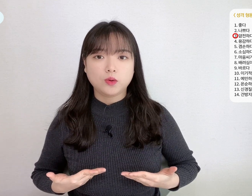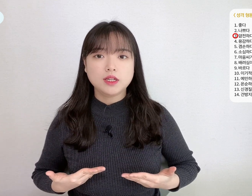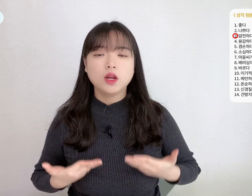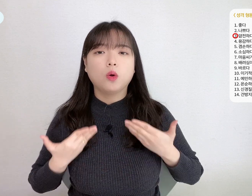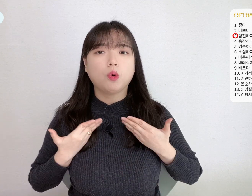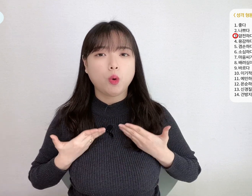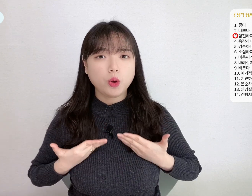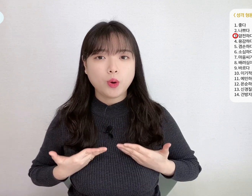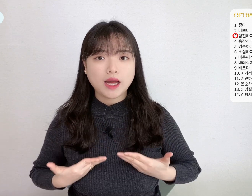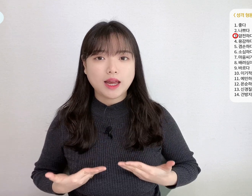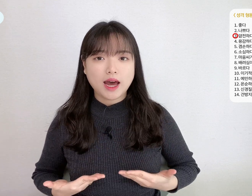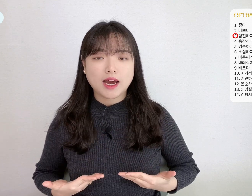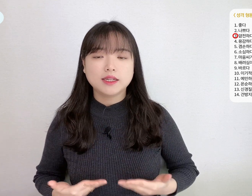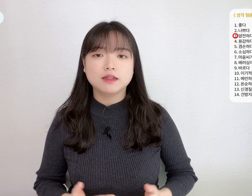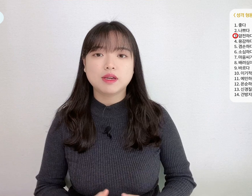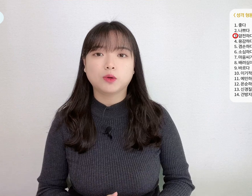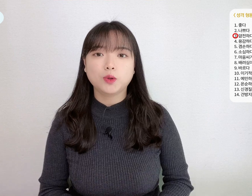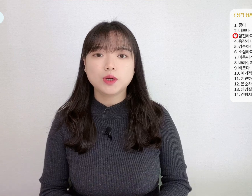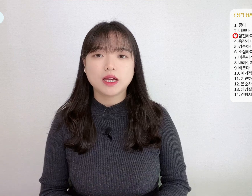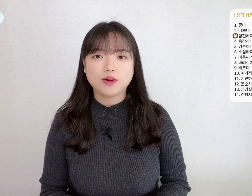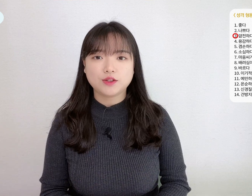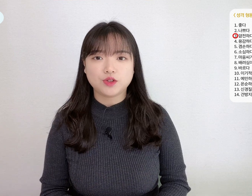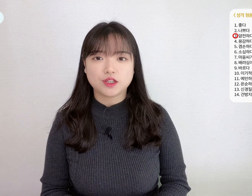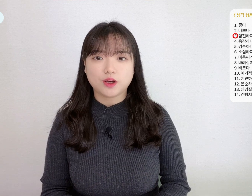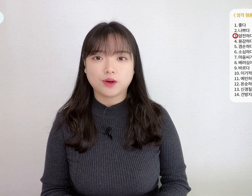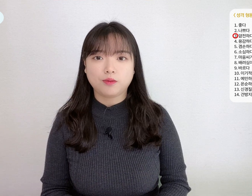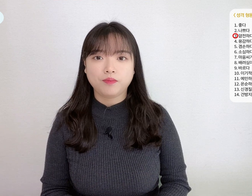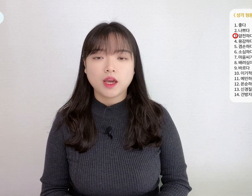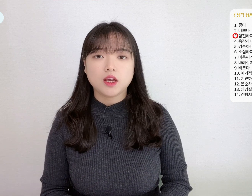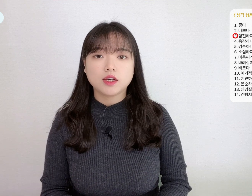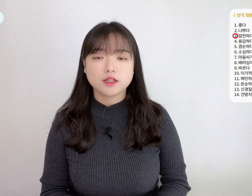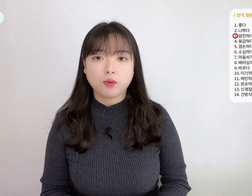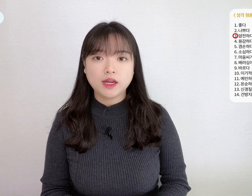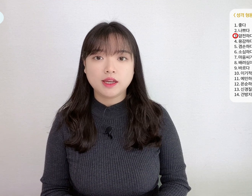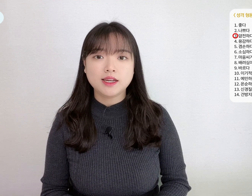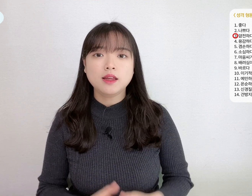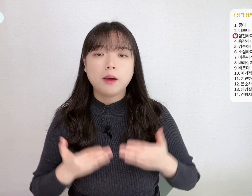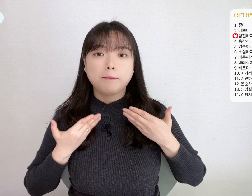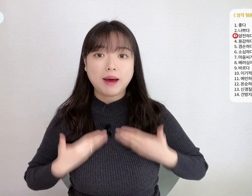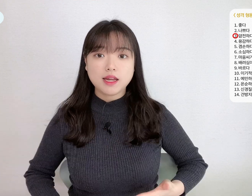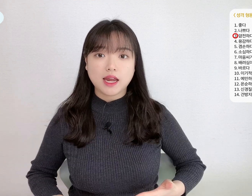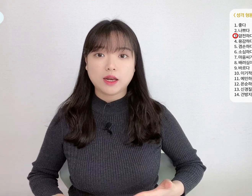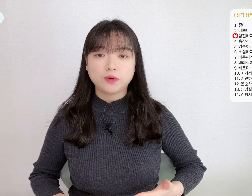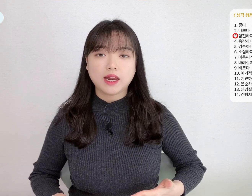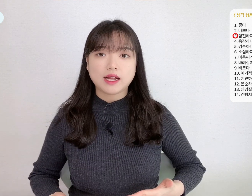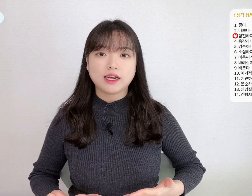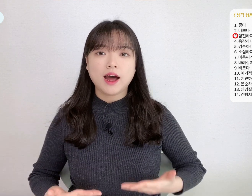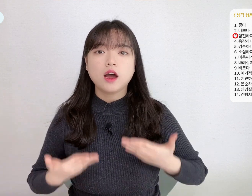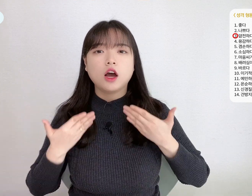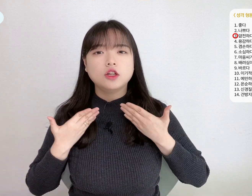meek, calm, or [quiet]. The point here is not to come down quickly,